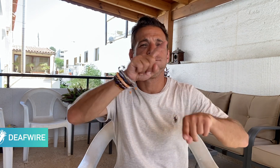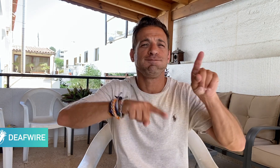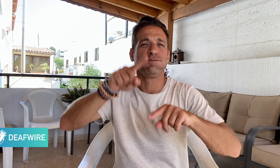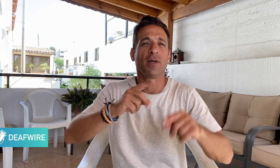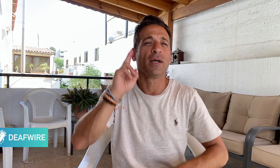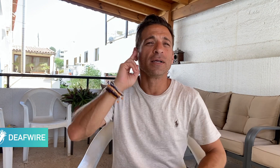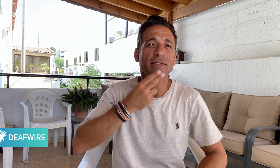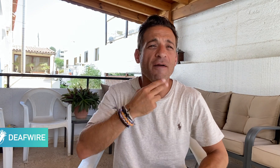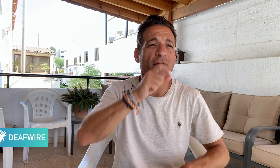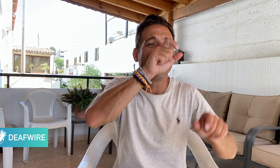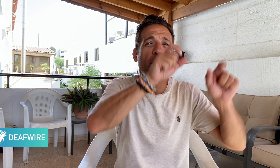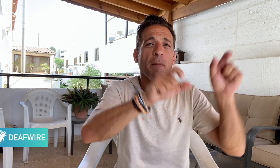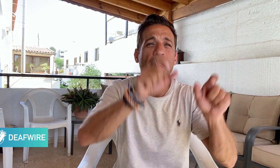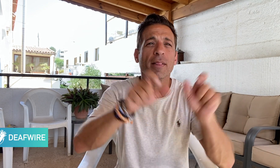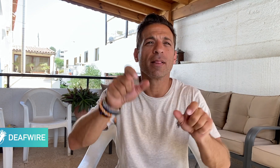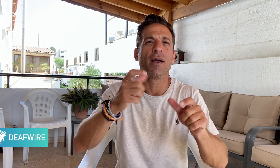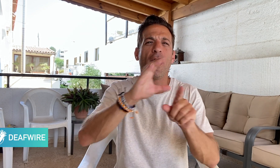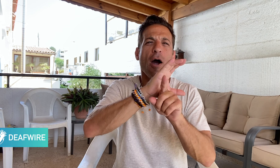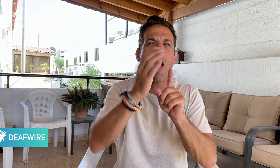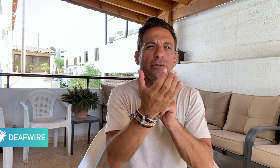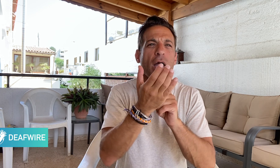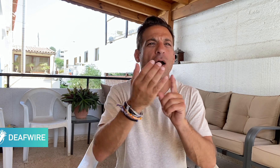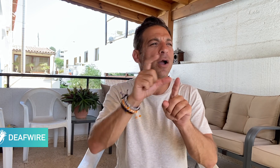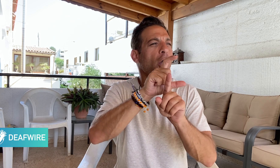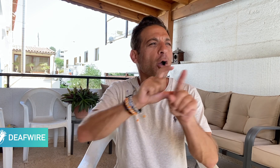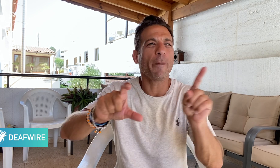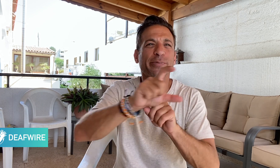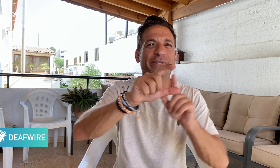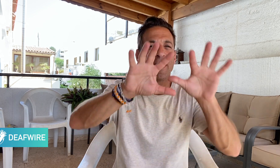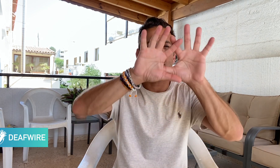about Deaf people, culture, and communities around the world.